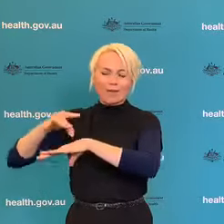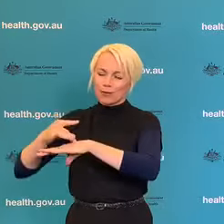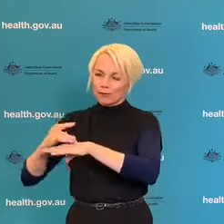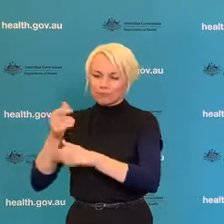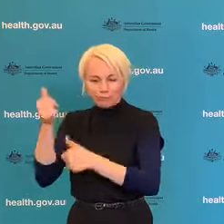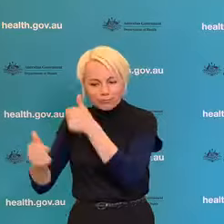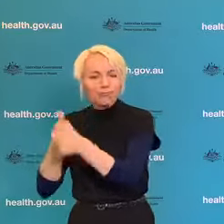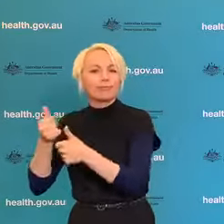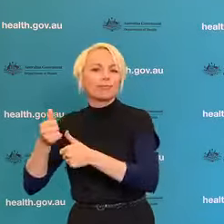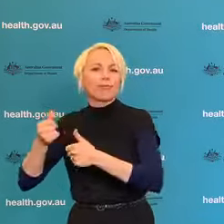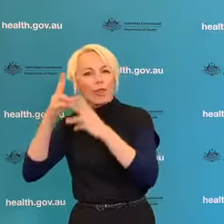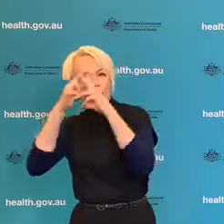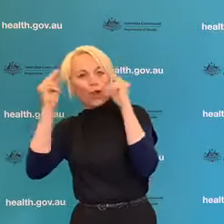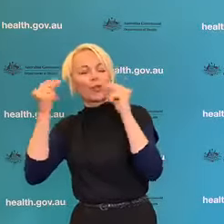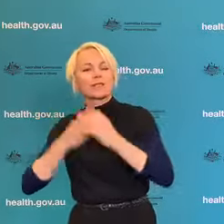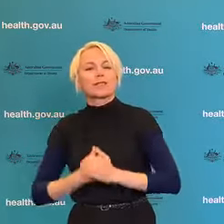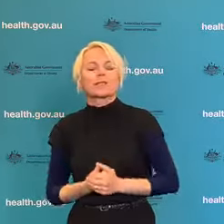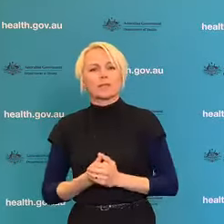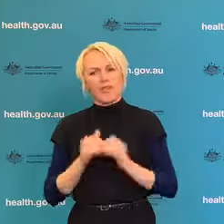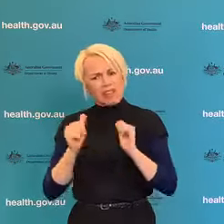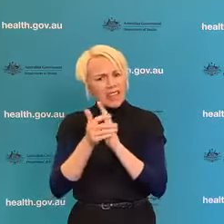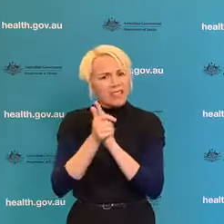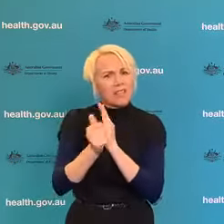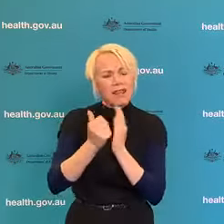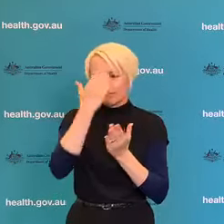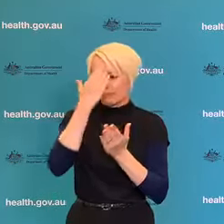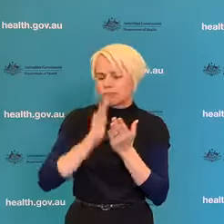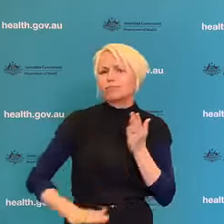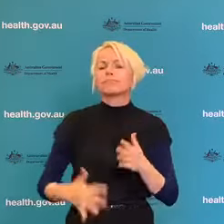Highly trained and skilled professionals who protect your health and well-being